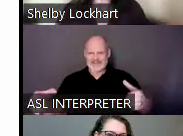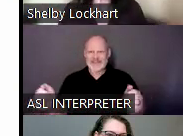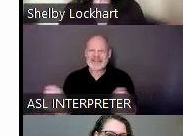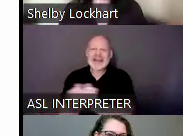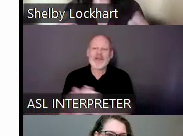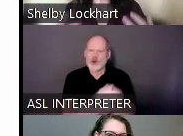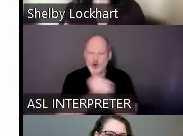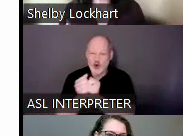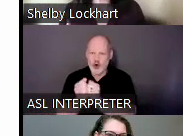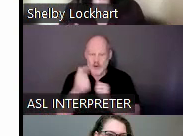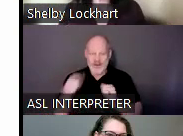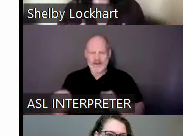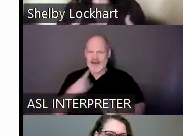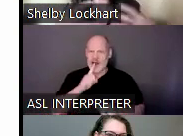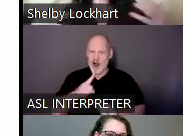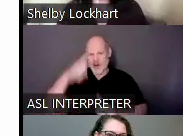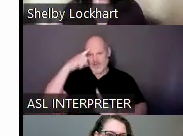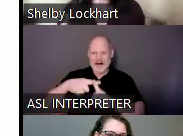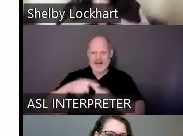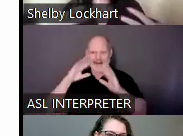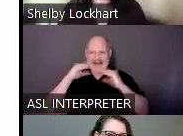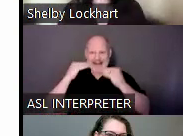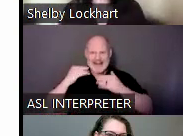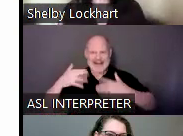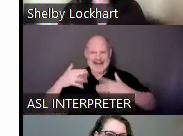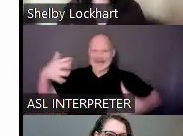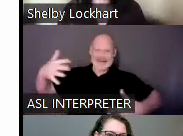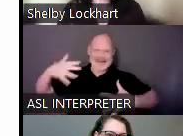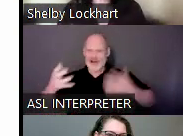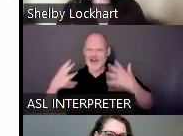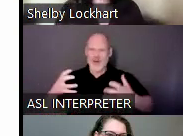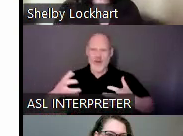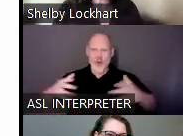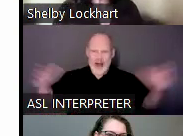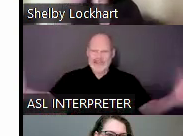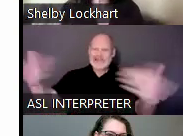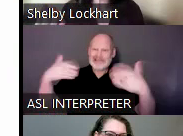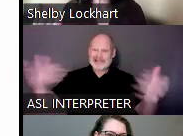to get everybody behind this big universal effort. Tier 2 teams